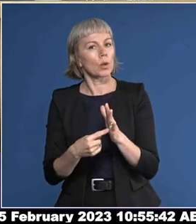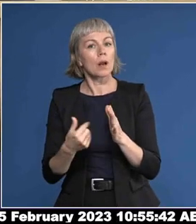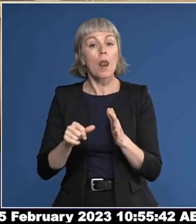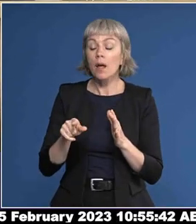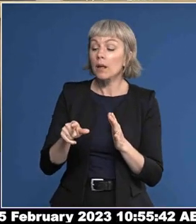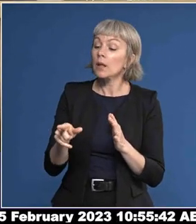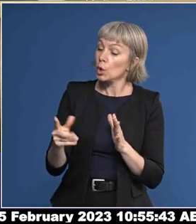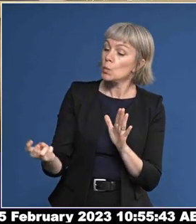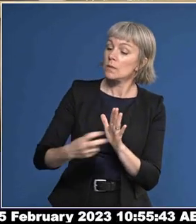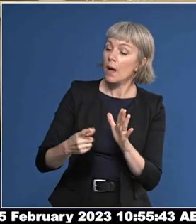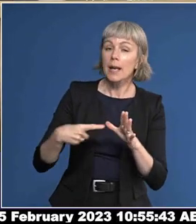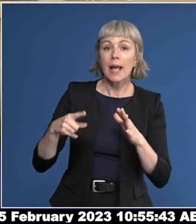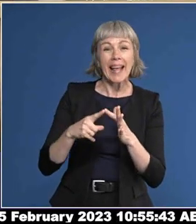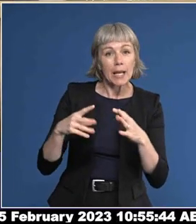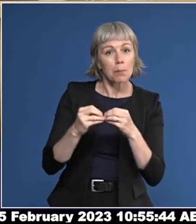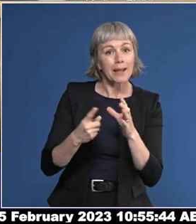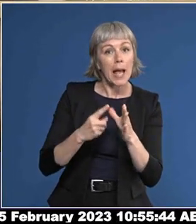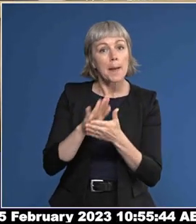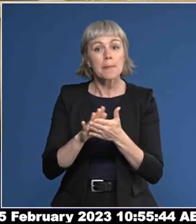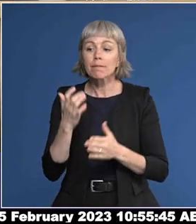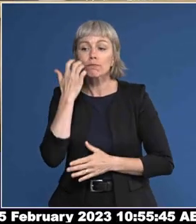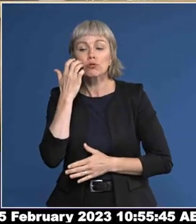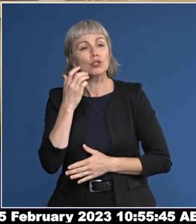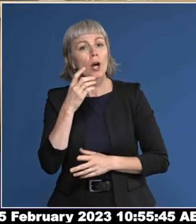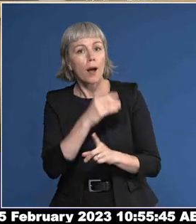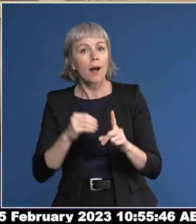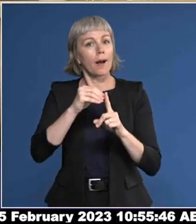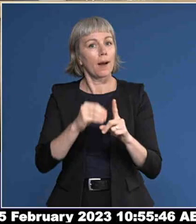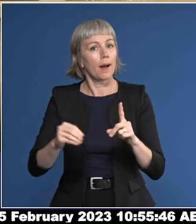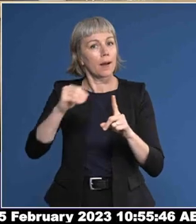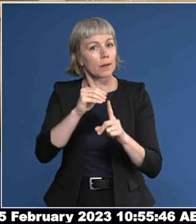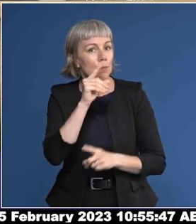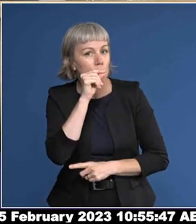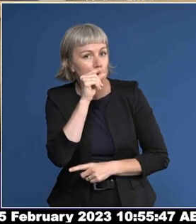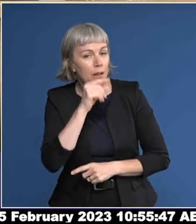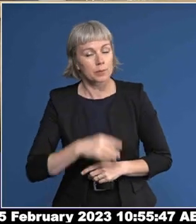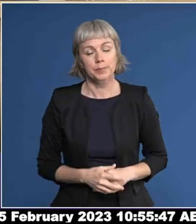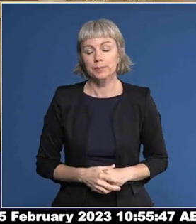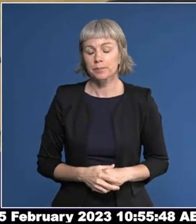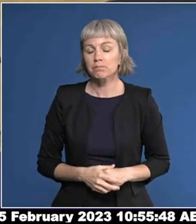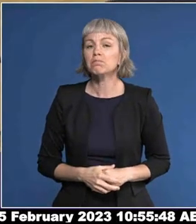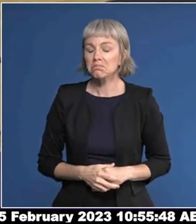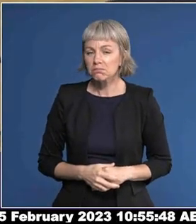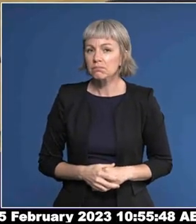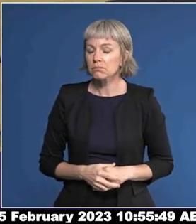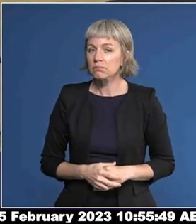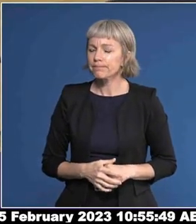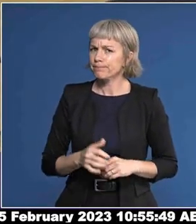We have heard from surface providers and read the statistics that some services have